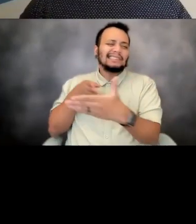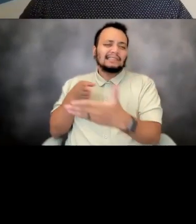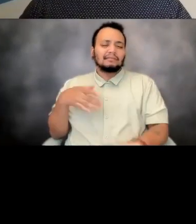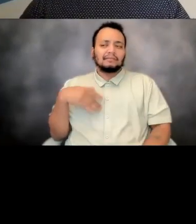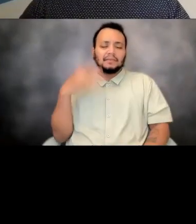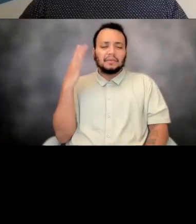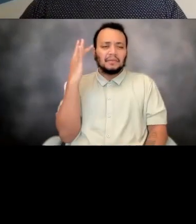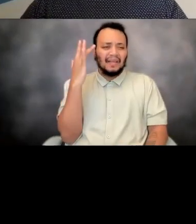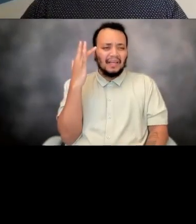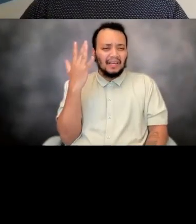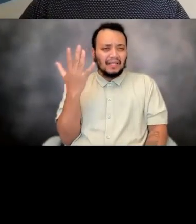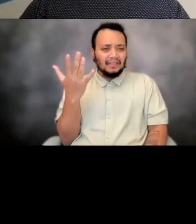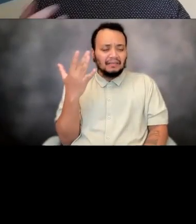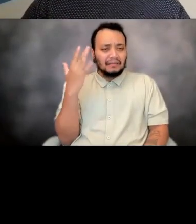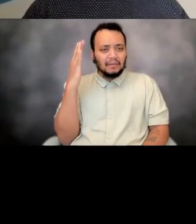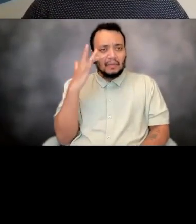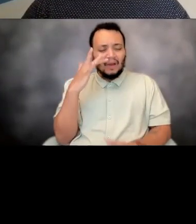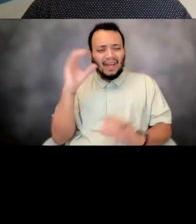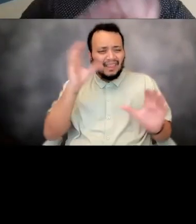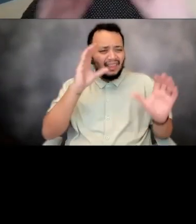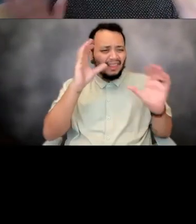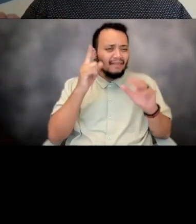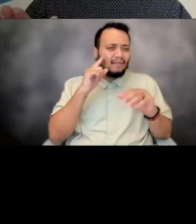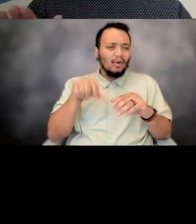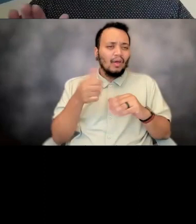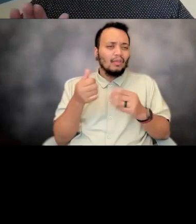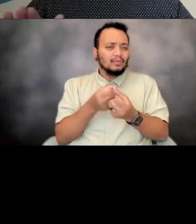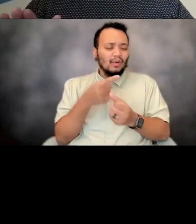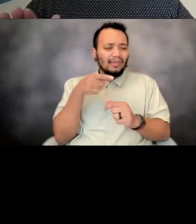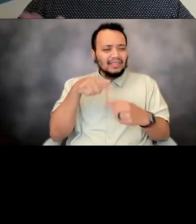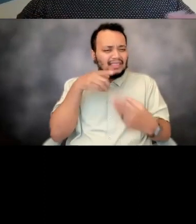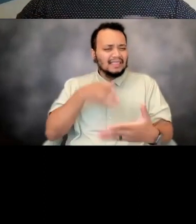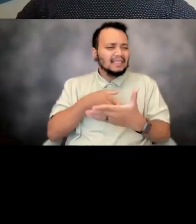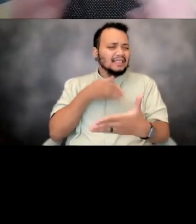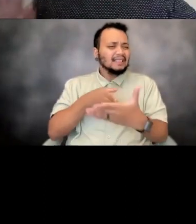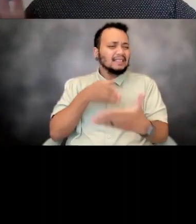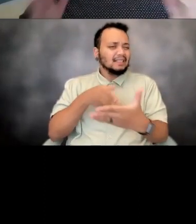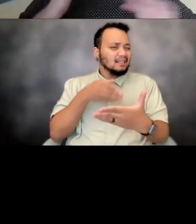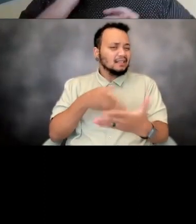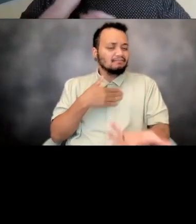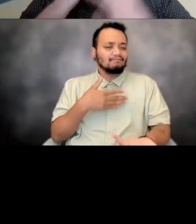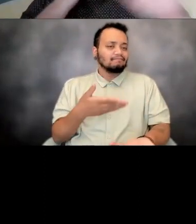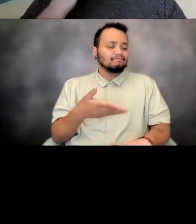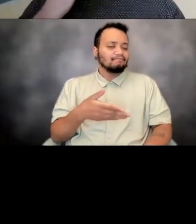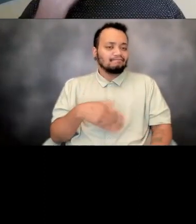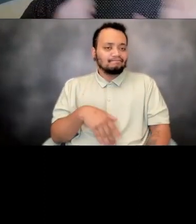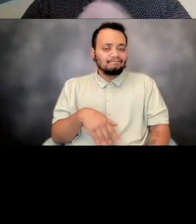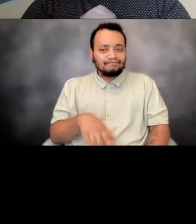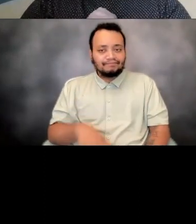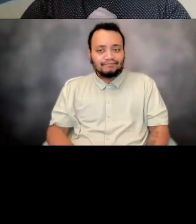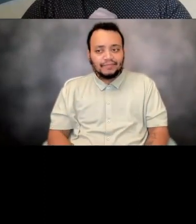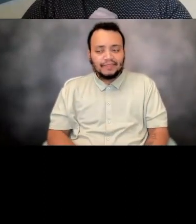for other types of support and services? Like, it was this feeling of just, I'm kind of, I'm kind of done with that.